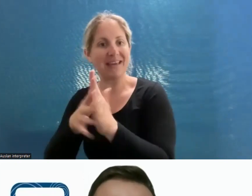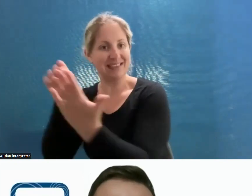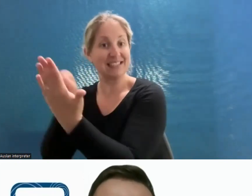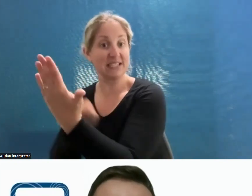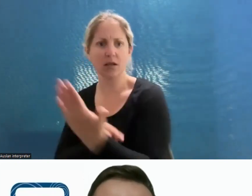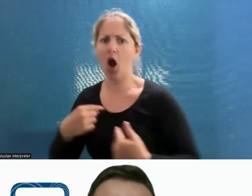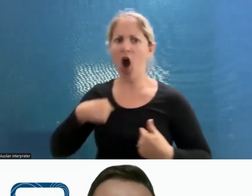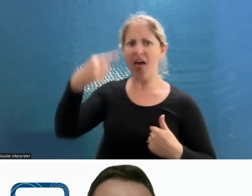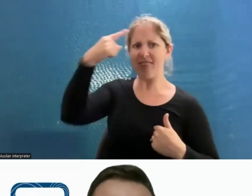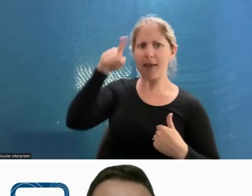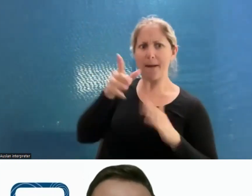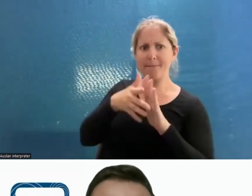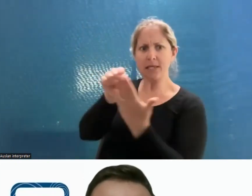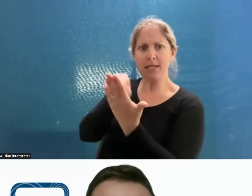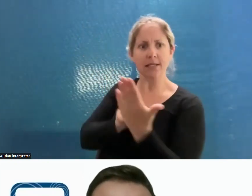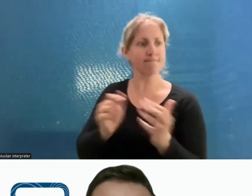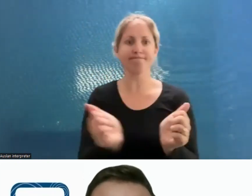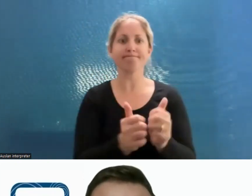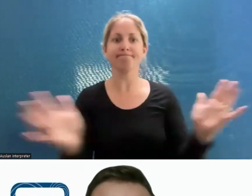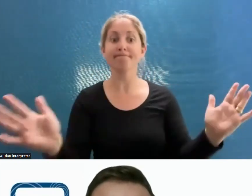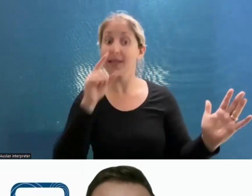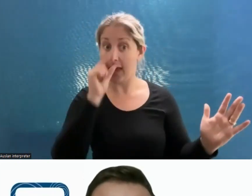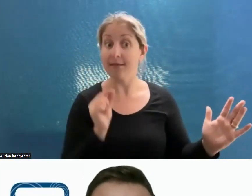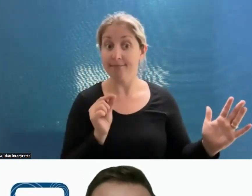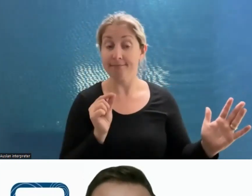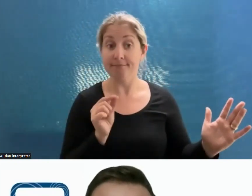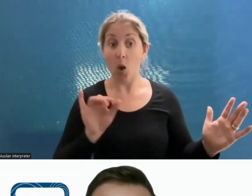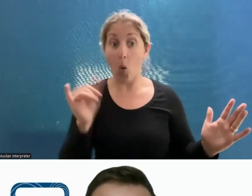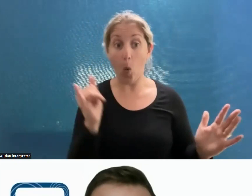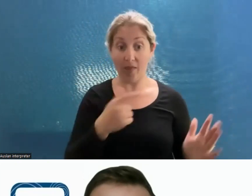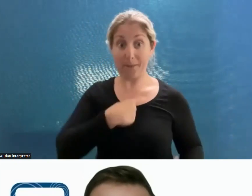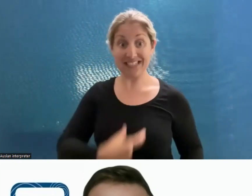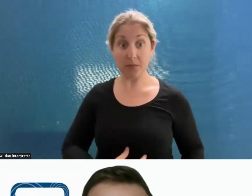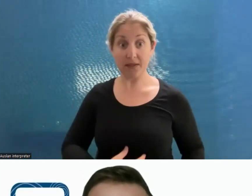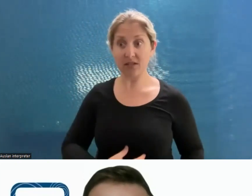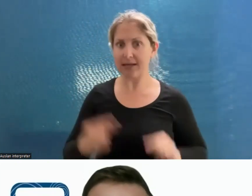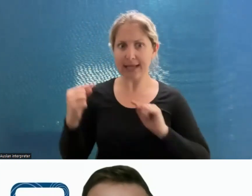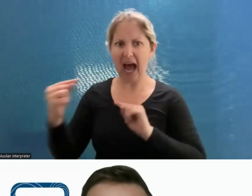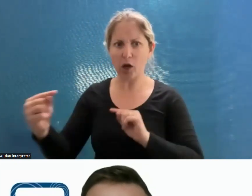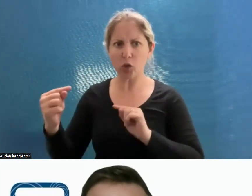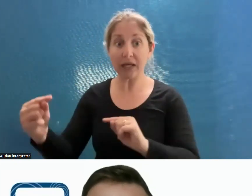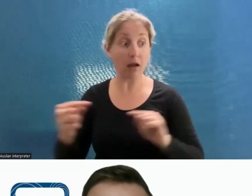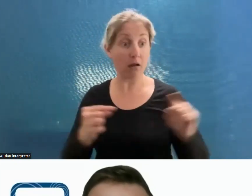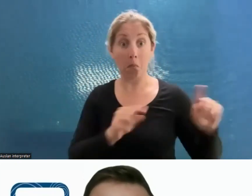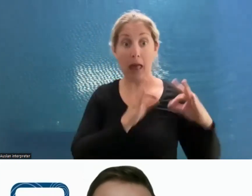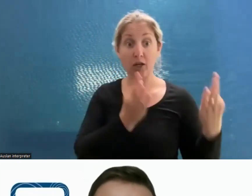support to the one that the participant is requesting or agency is arguing should be provided.